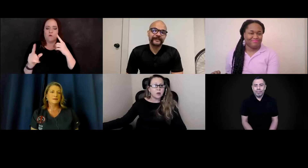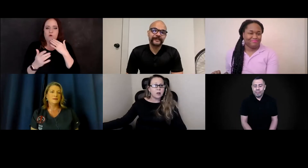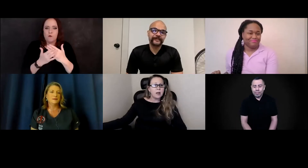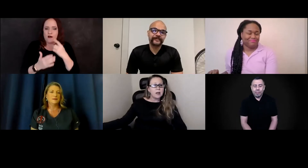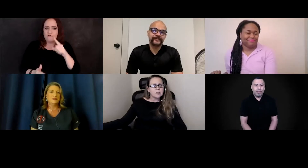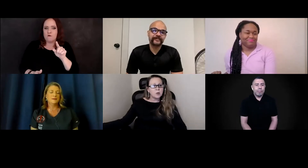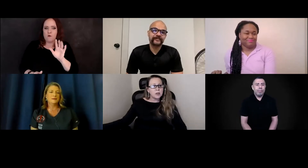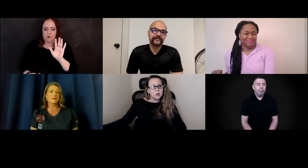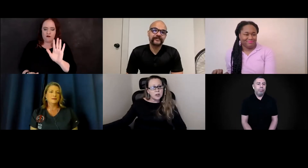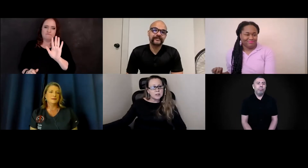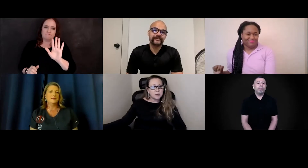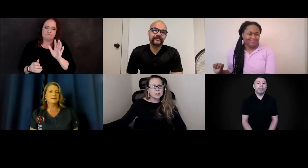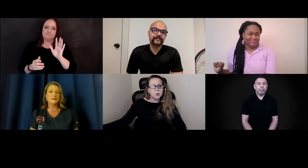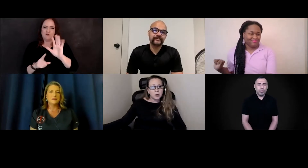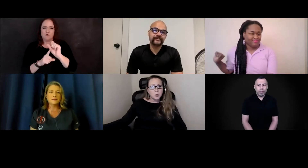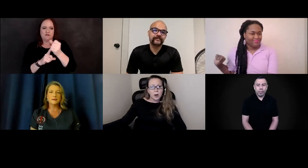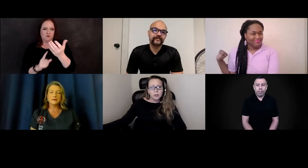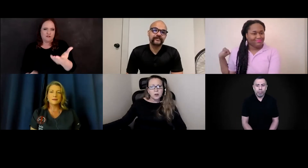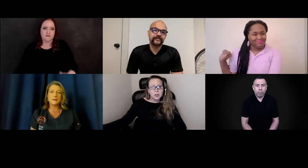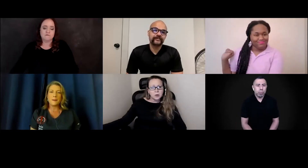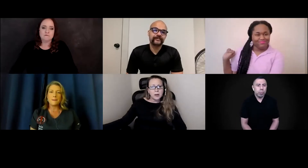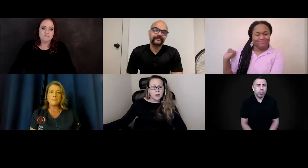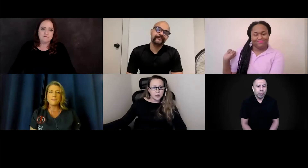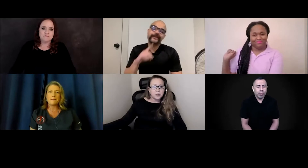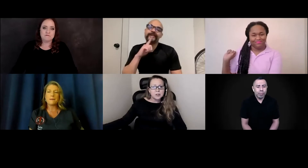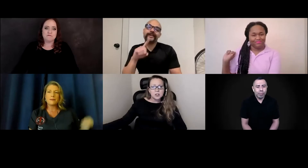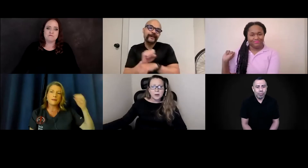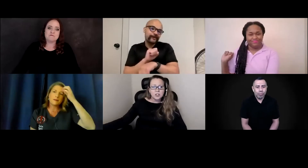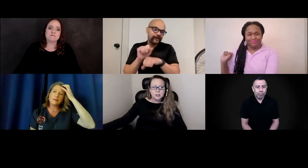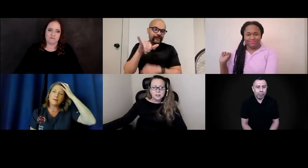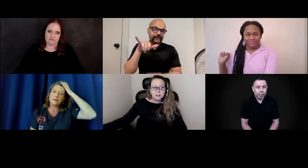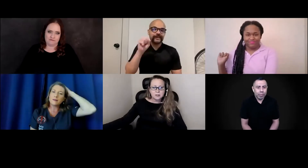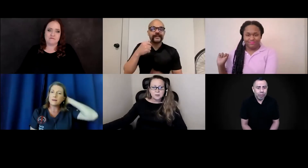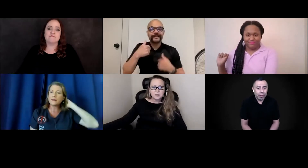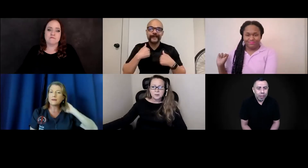So request you think of something that's worked well for you in either of your situations.